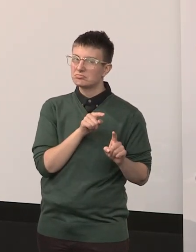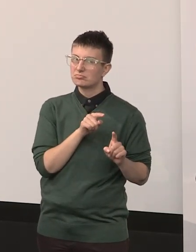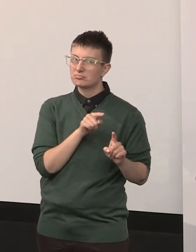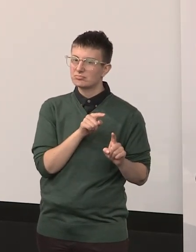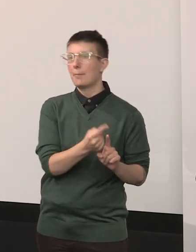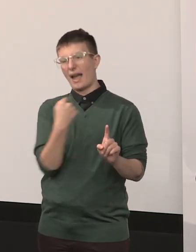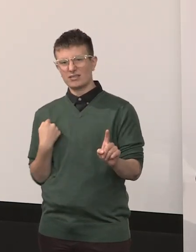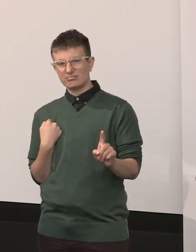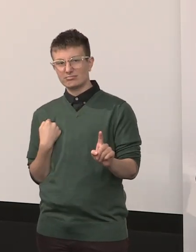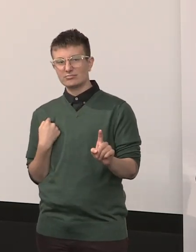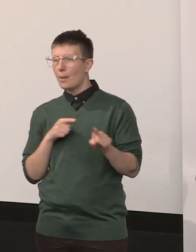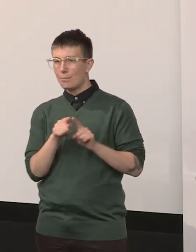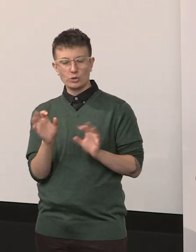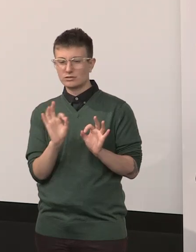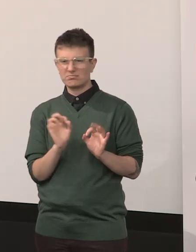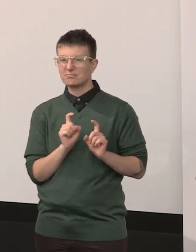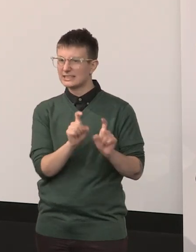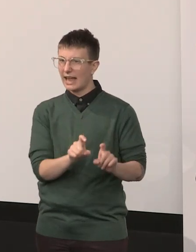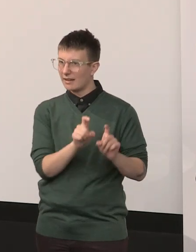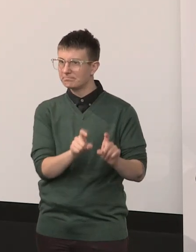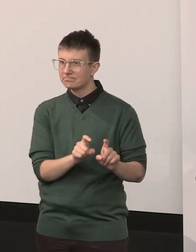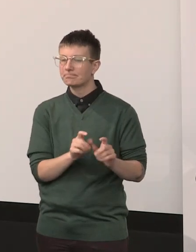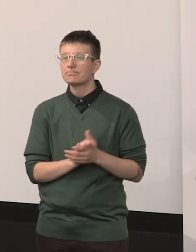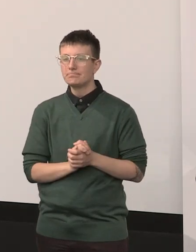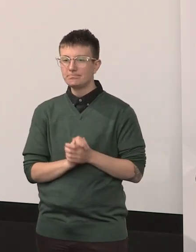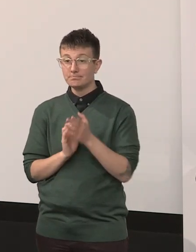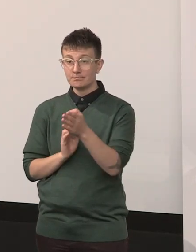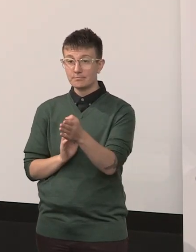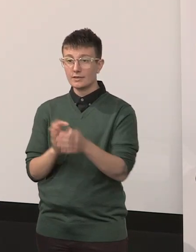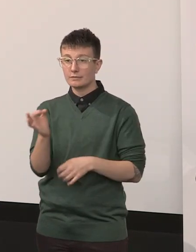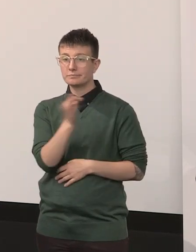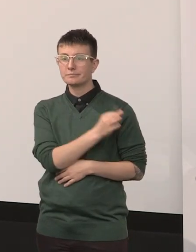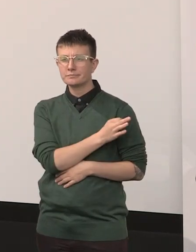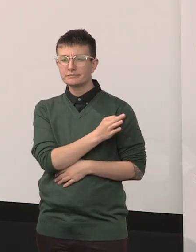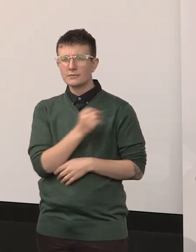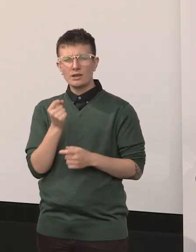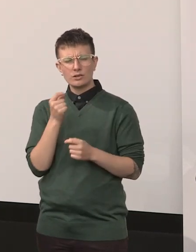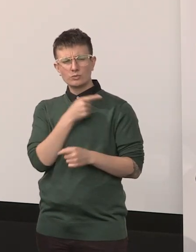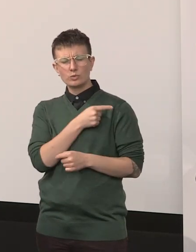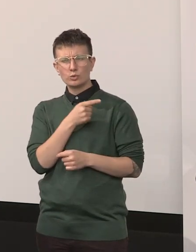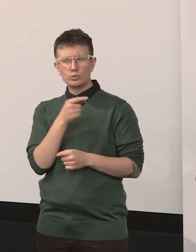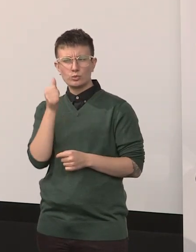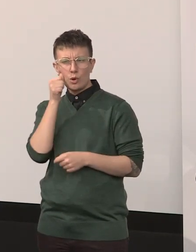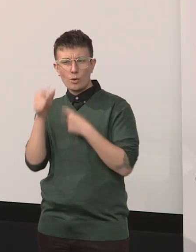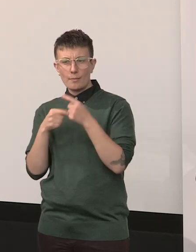stay with family and then complete the rest of the isolation period outside of the facility. Most go and then come back.